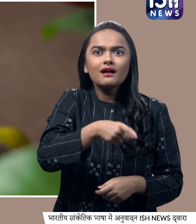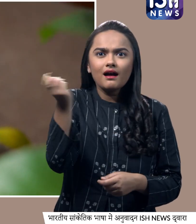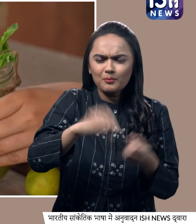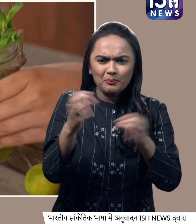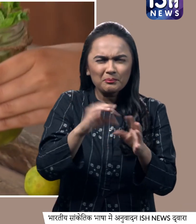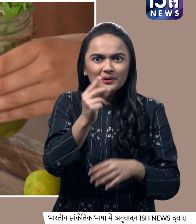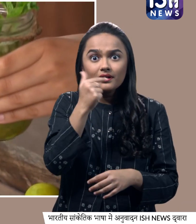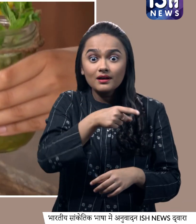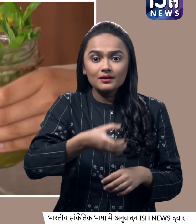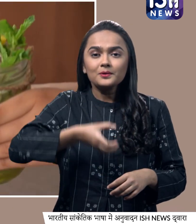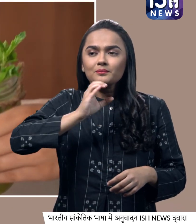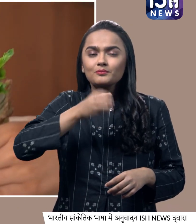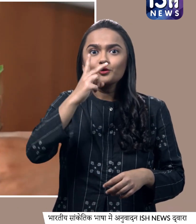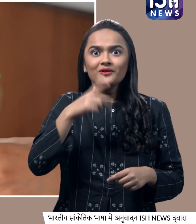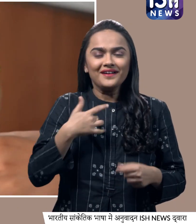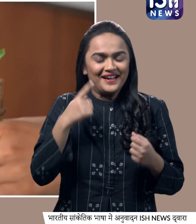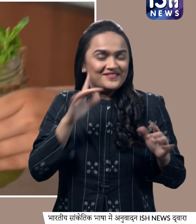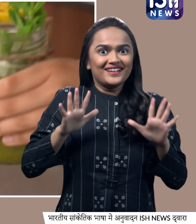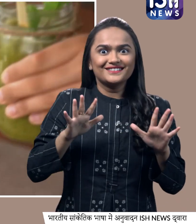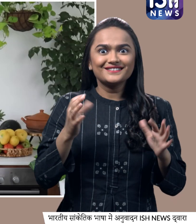Just 2 sips will charge you up again